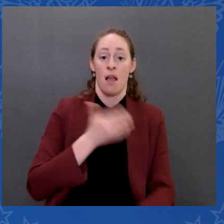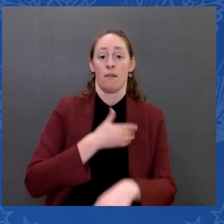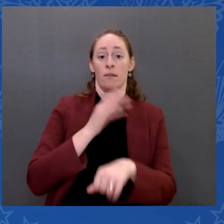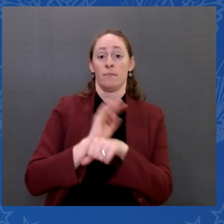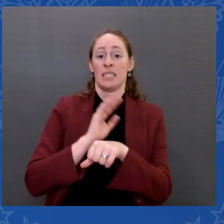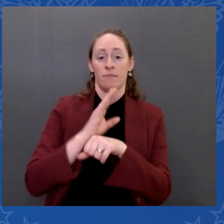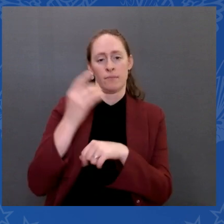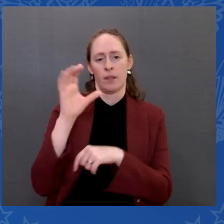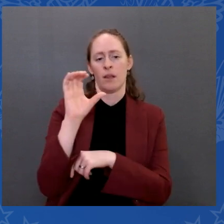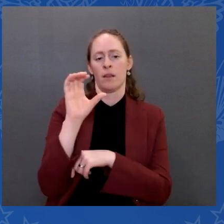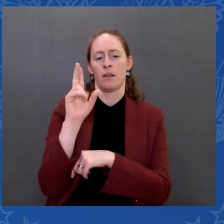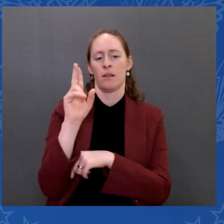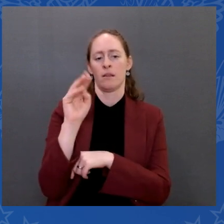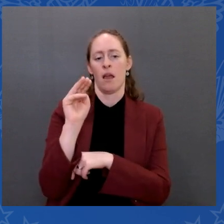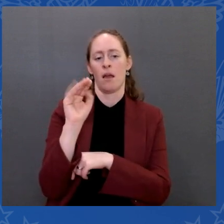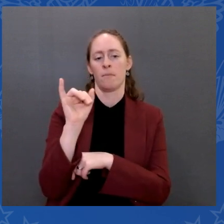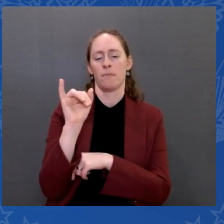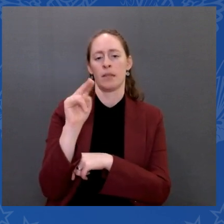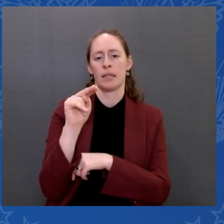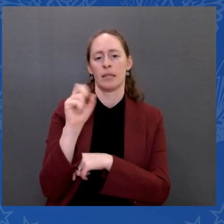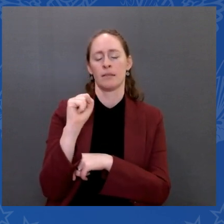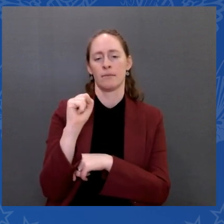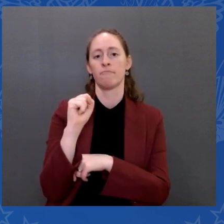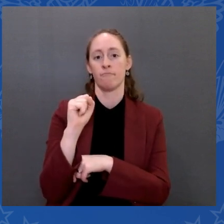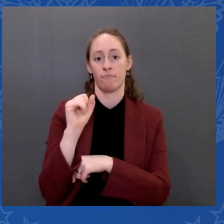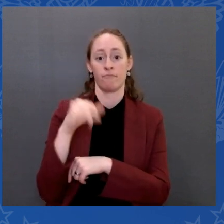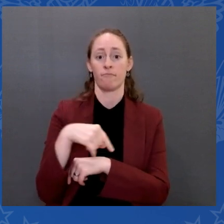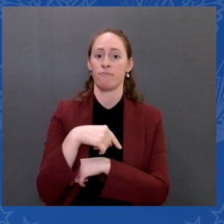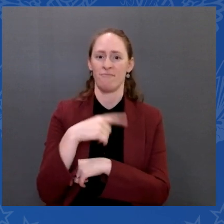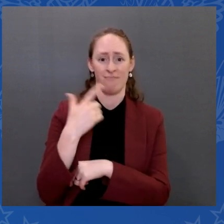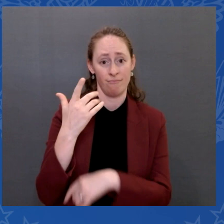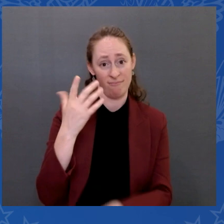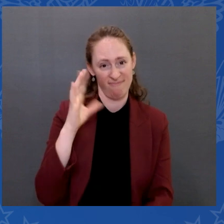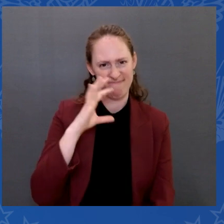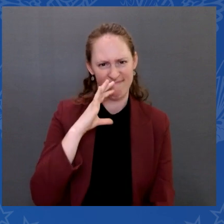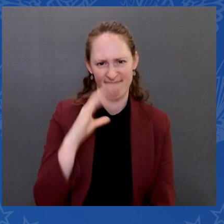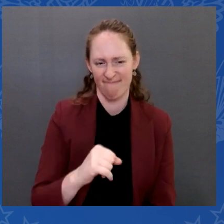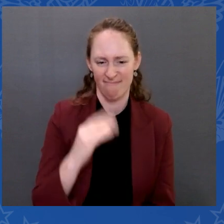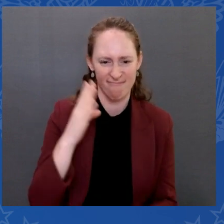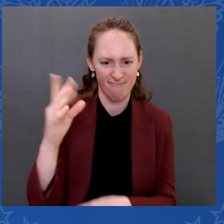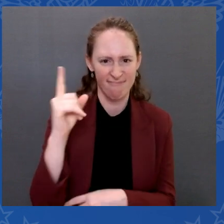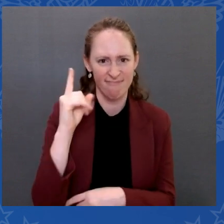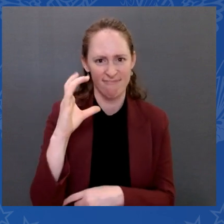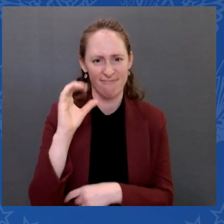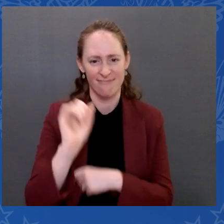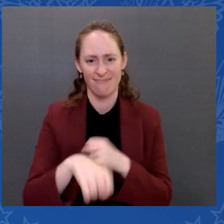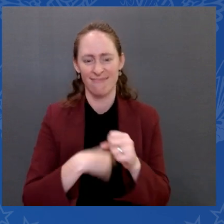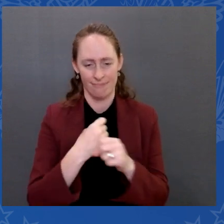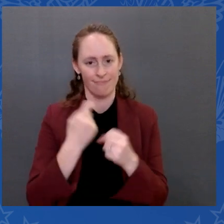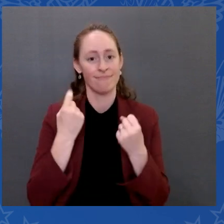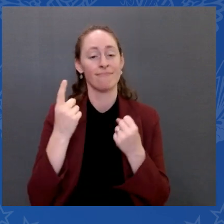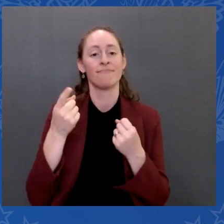We have over 25,000 employees in the U.S. And we work together to innovate on power solutions from the industrial sector.